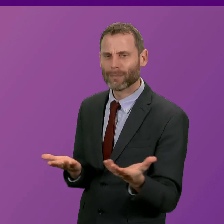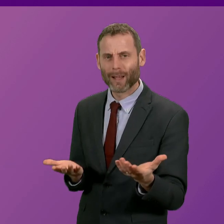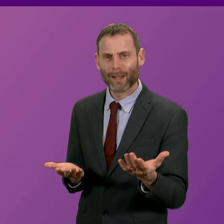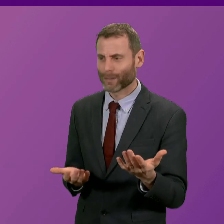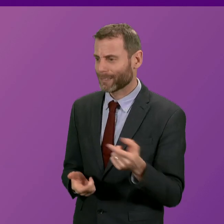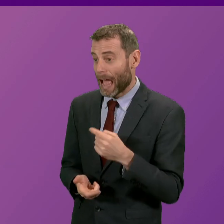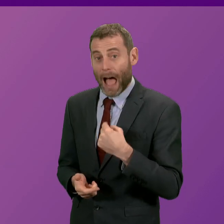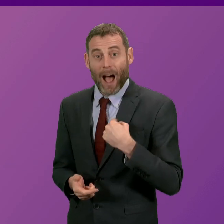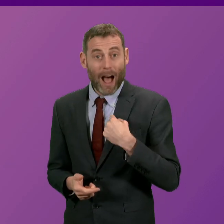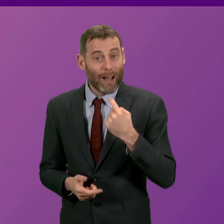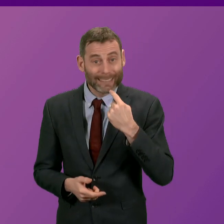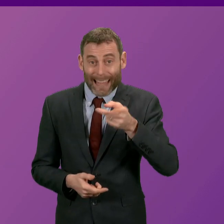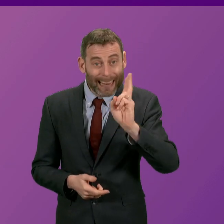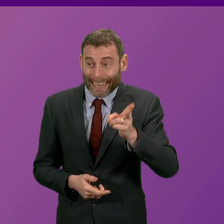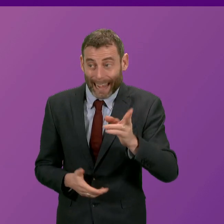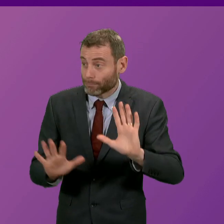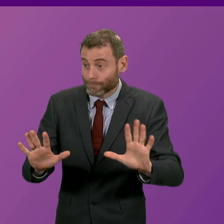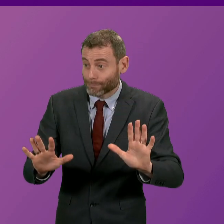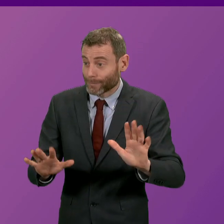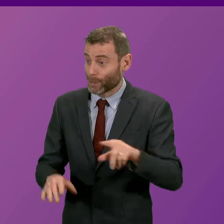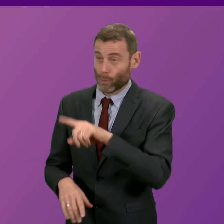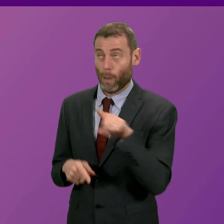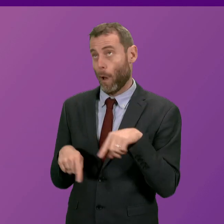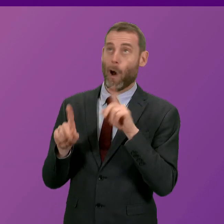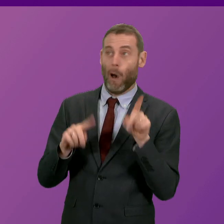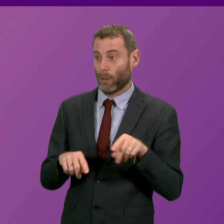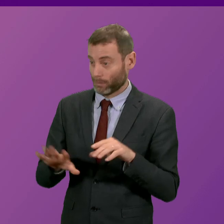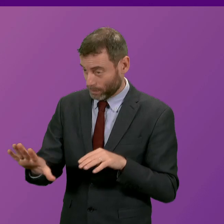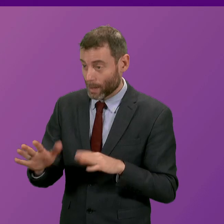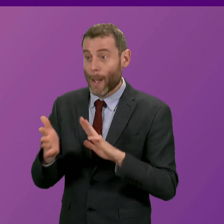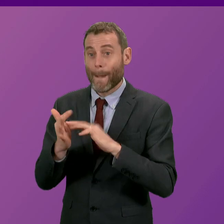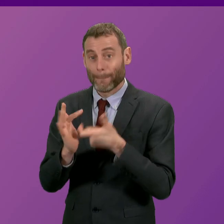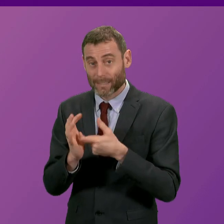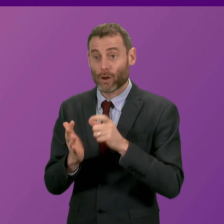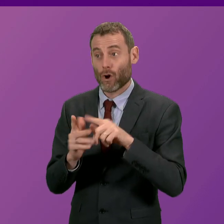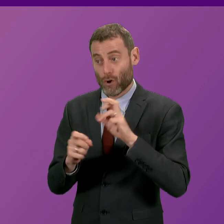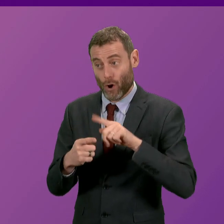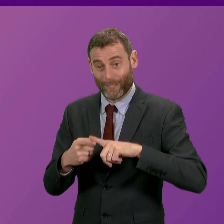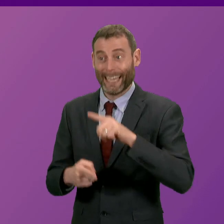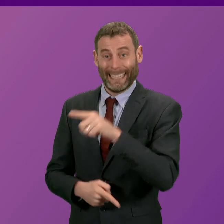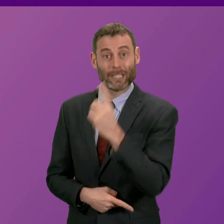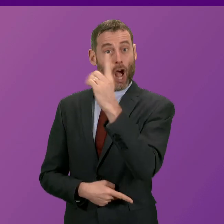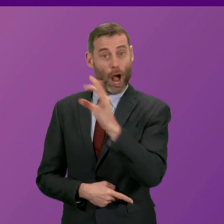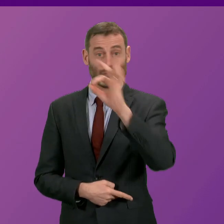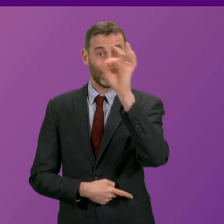I will say it again, as it went down so well. Mr Coffey is 100 per cent correct.